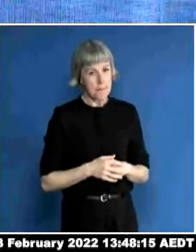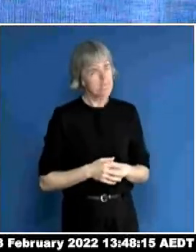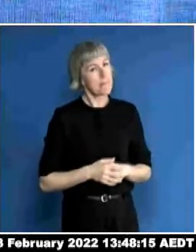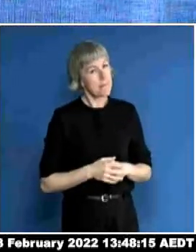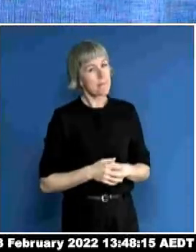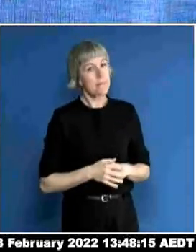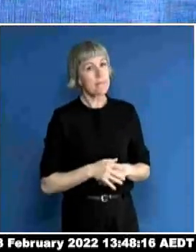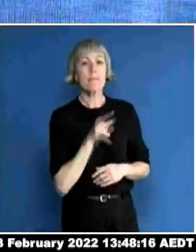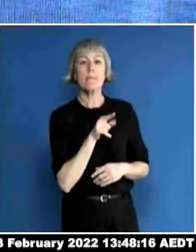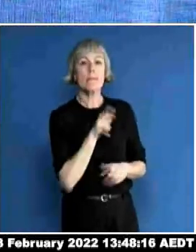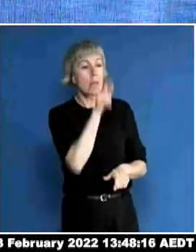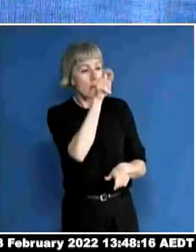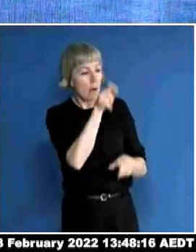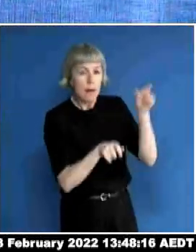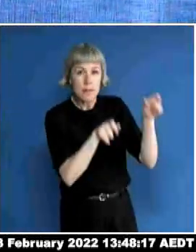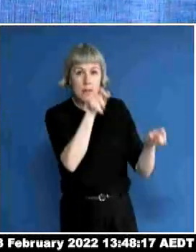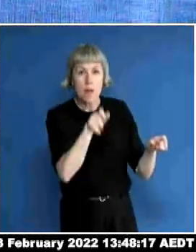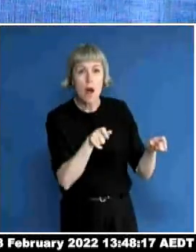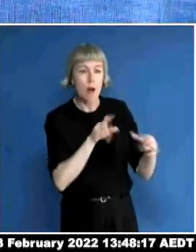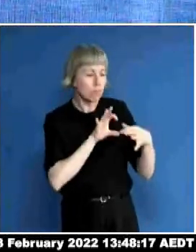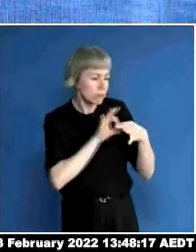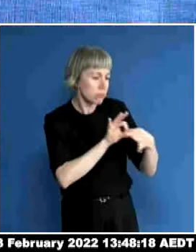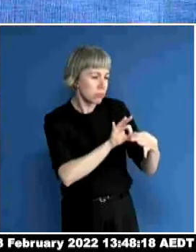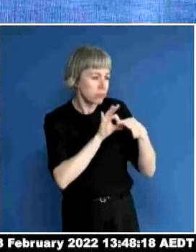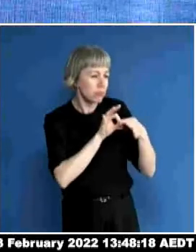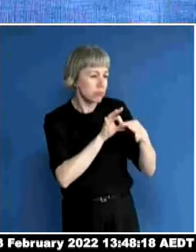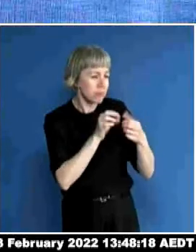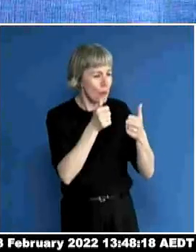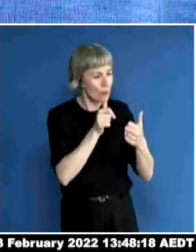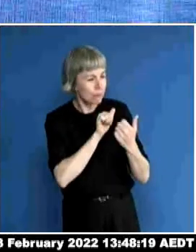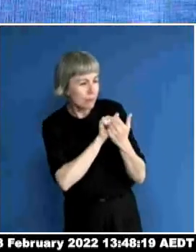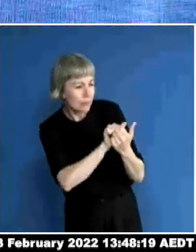your highlight of your day, is connecting with those regular customers.